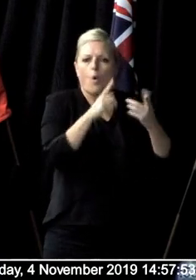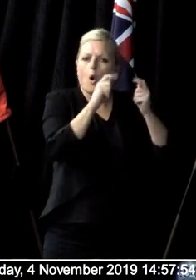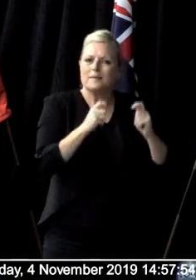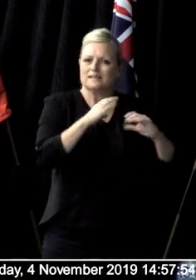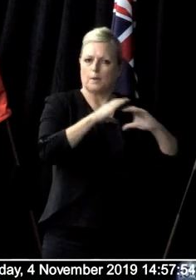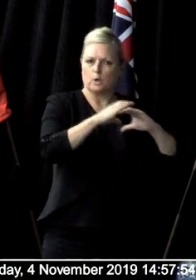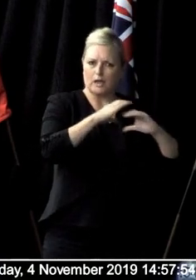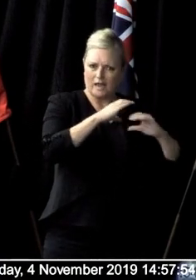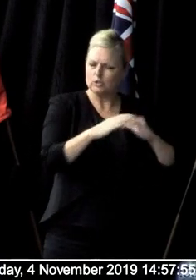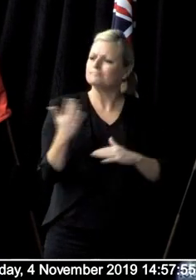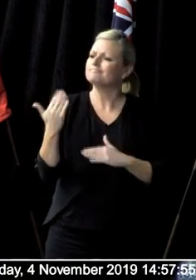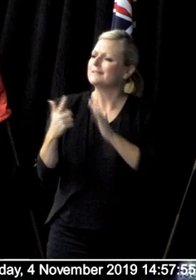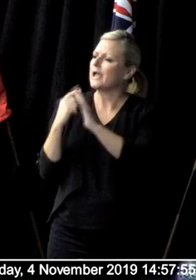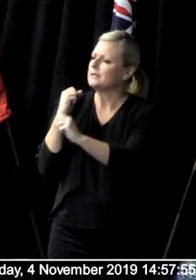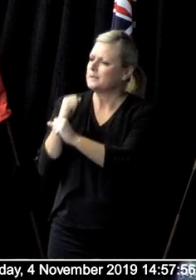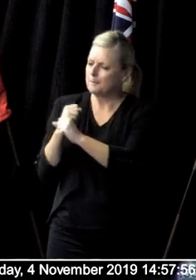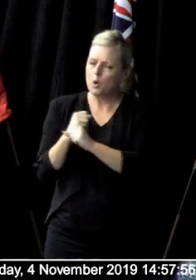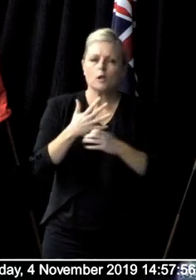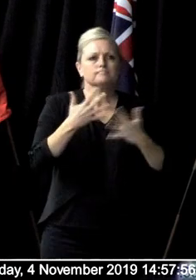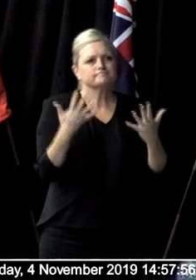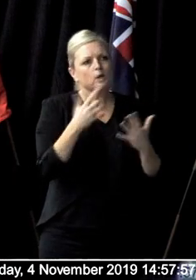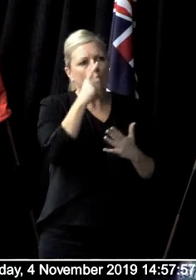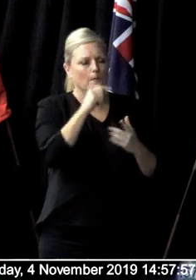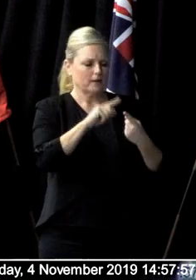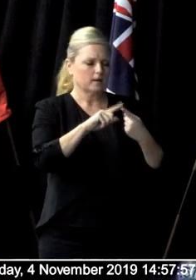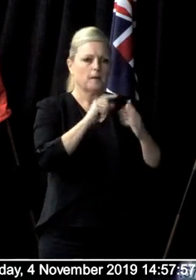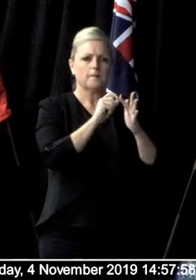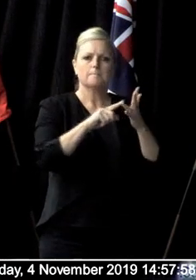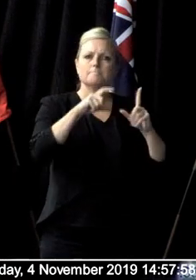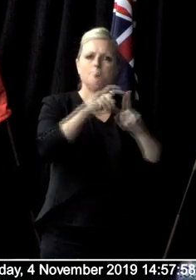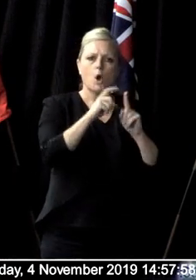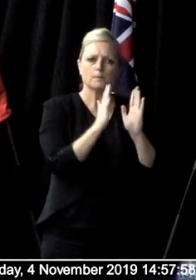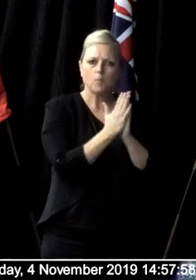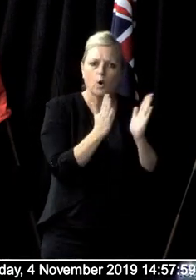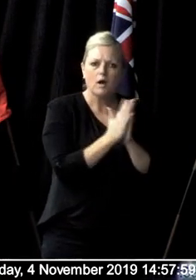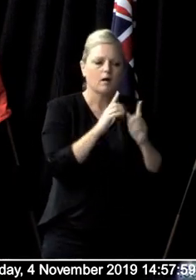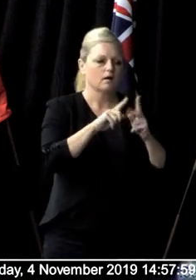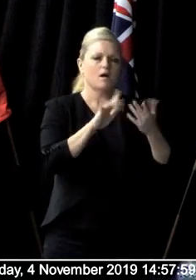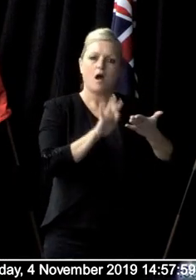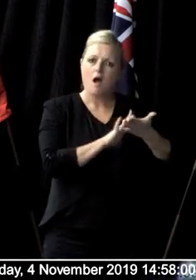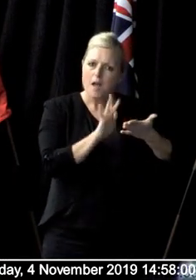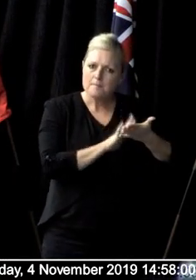Things like – can be pod books, access to an iPad for communication, so